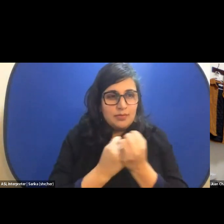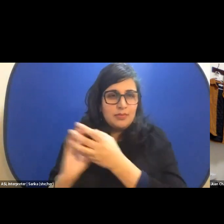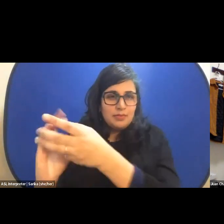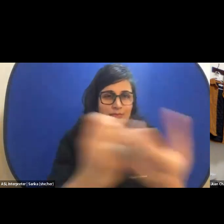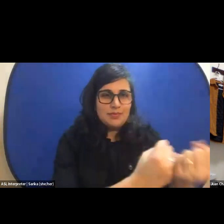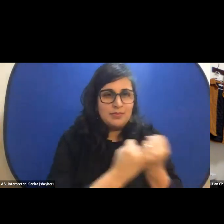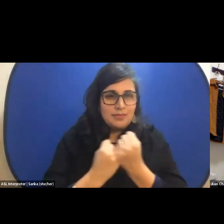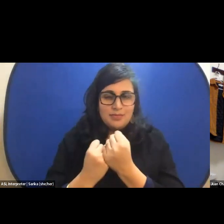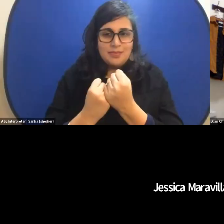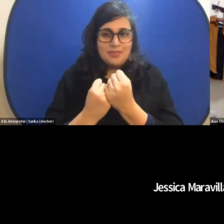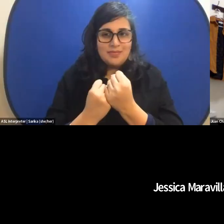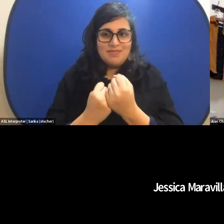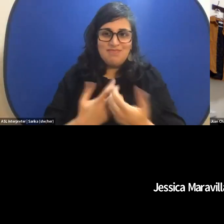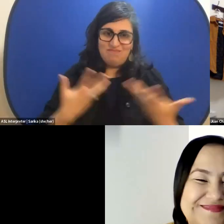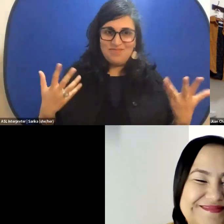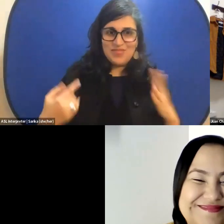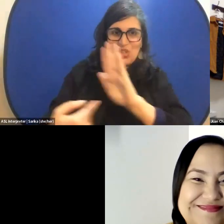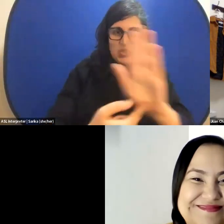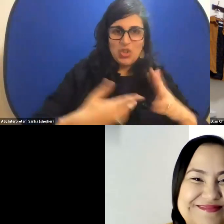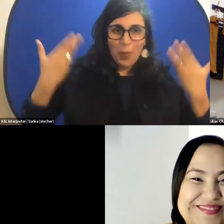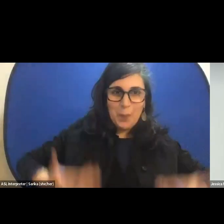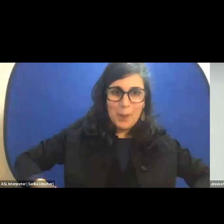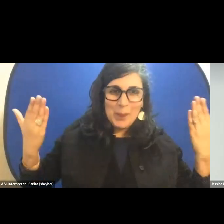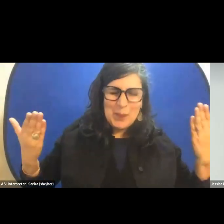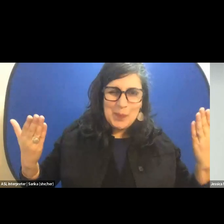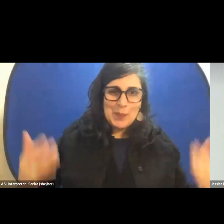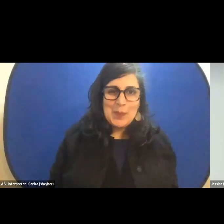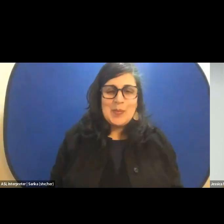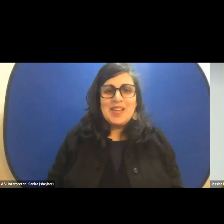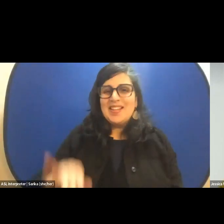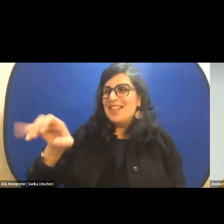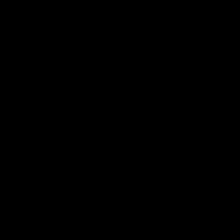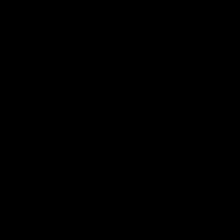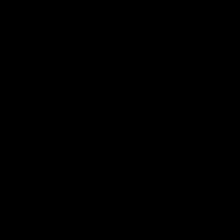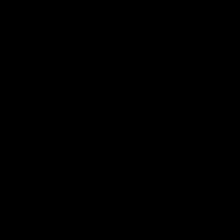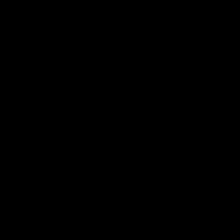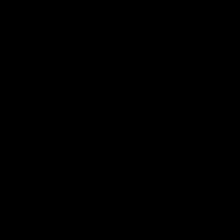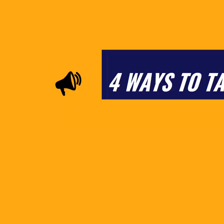DRO and all the others will be there with you in love and